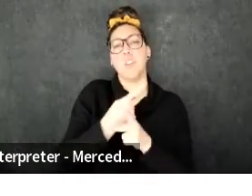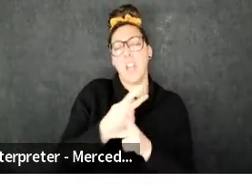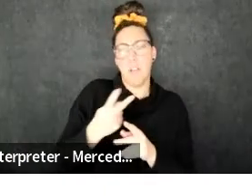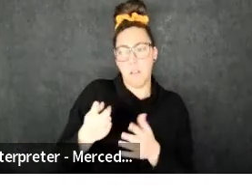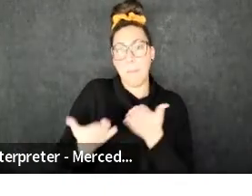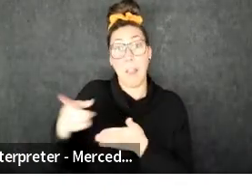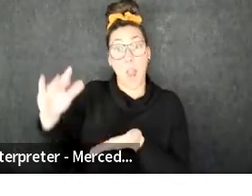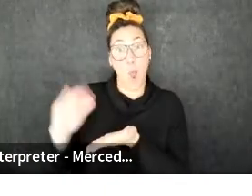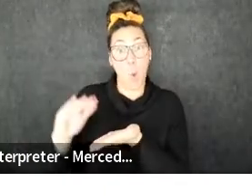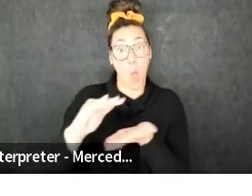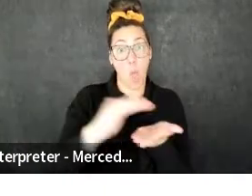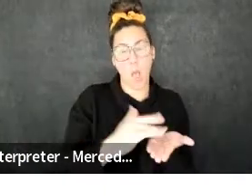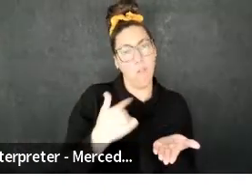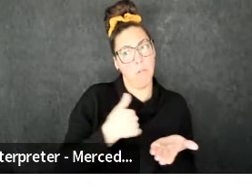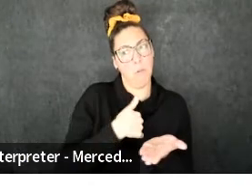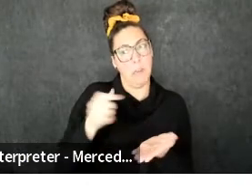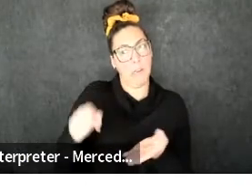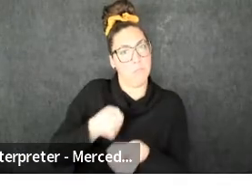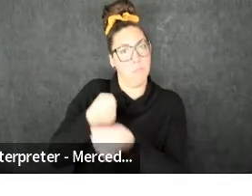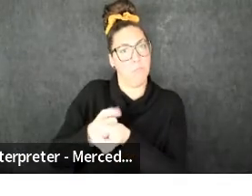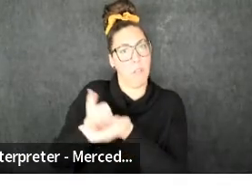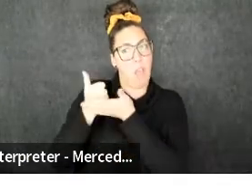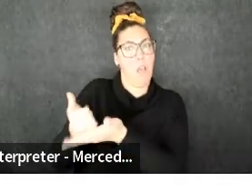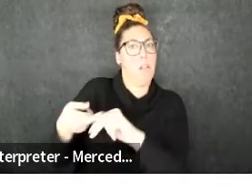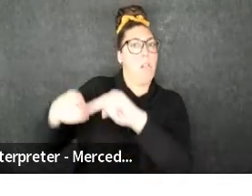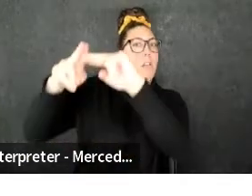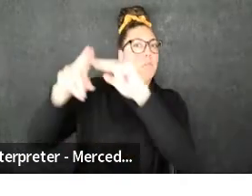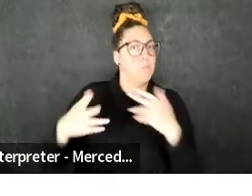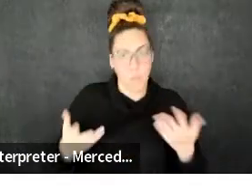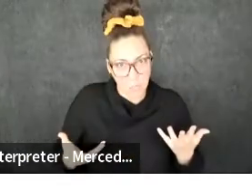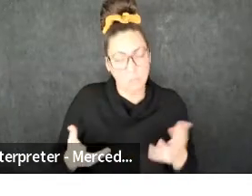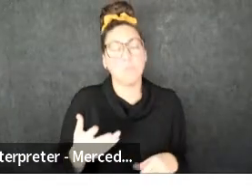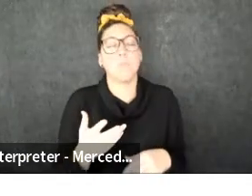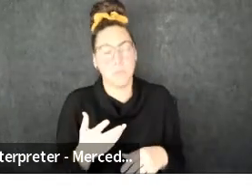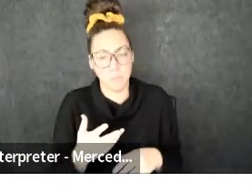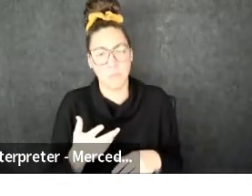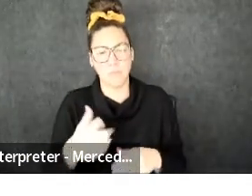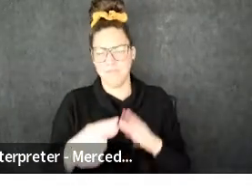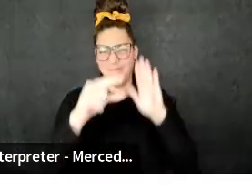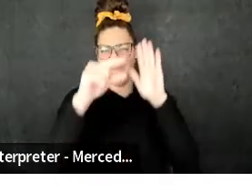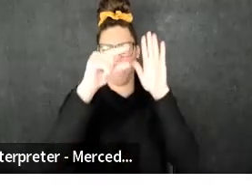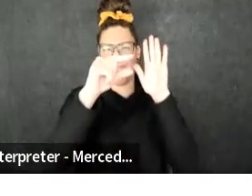and what they they might need to increase their hope. So what are the scores mean the hope scale?